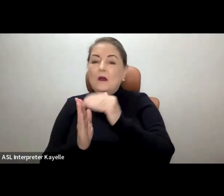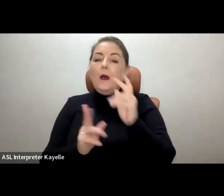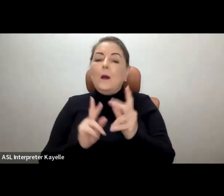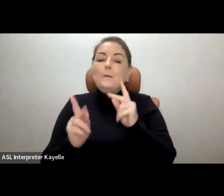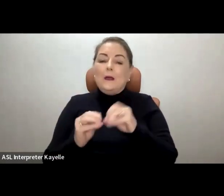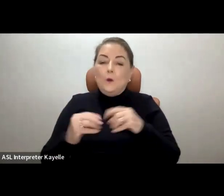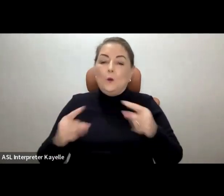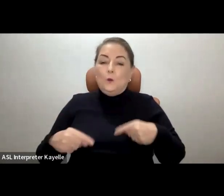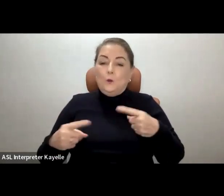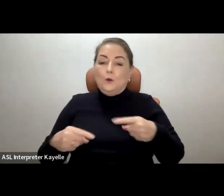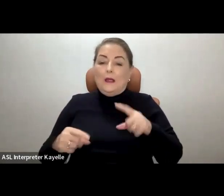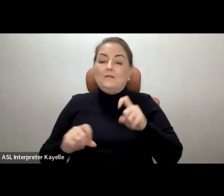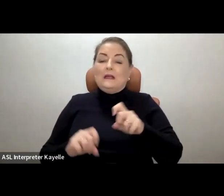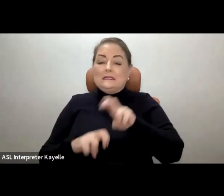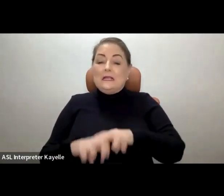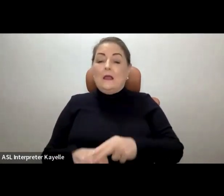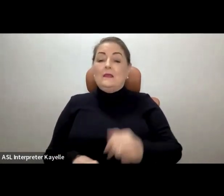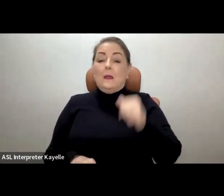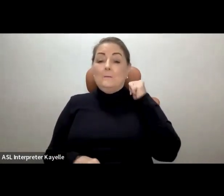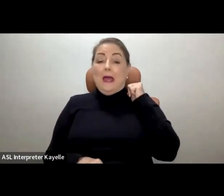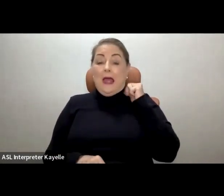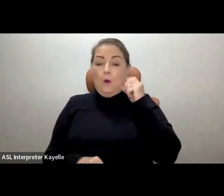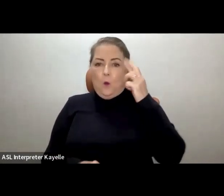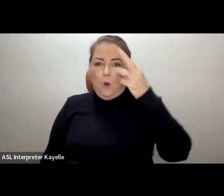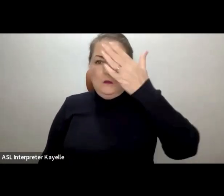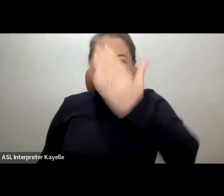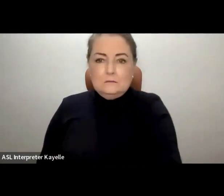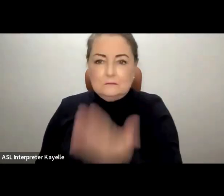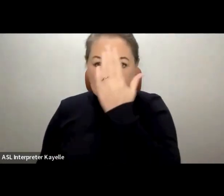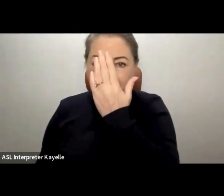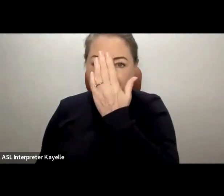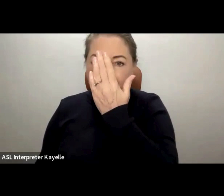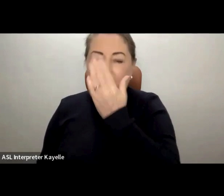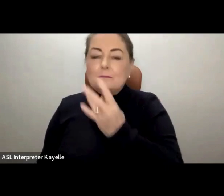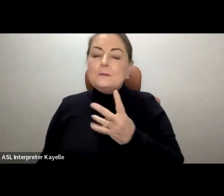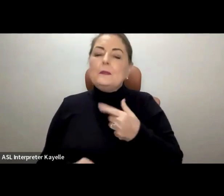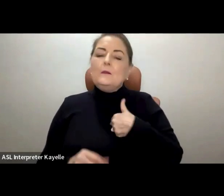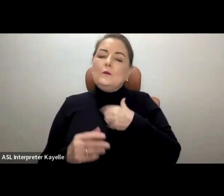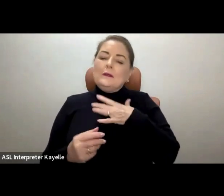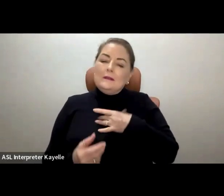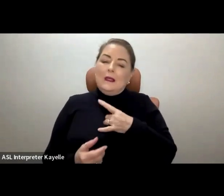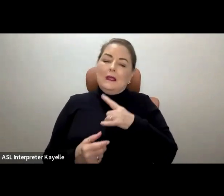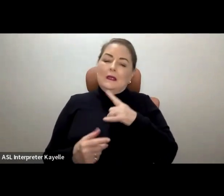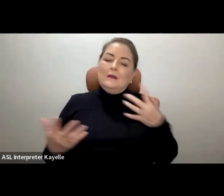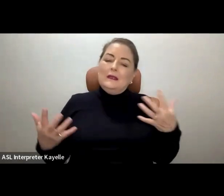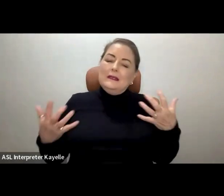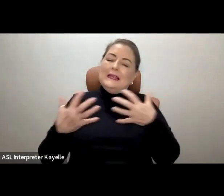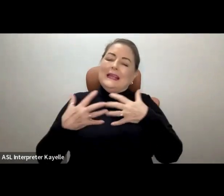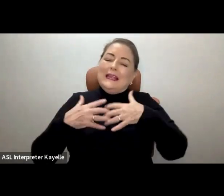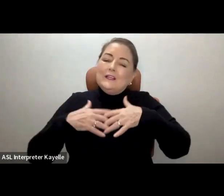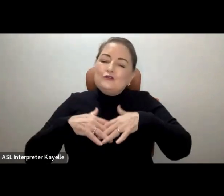have to see you there in the back or the front and and we like it completely integrated. And that's kind of the standard